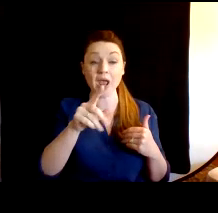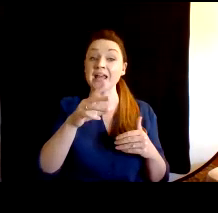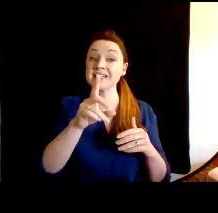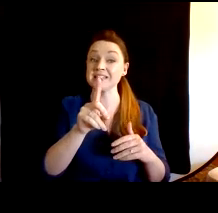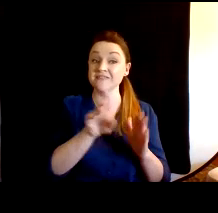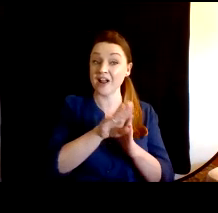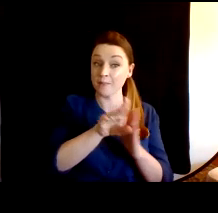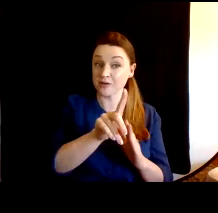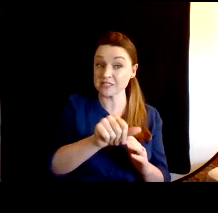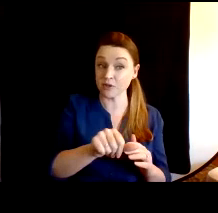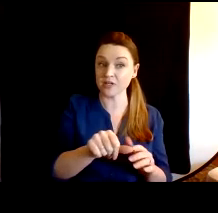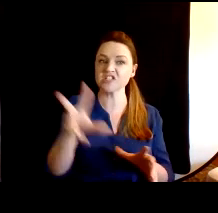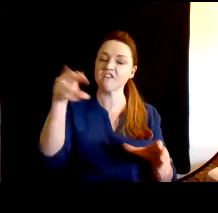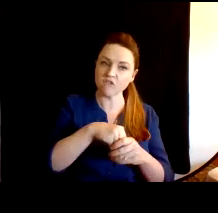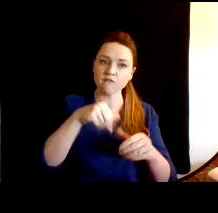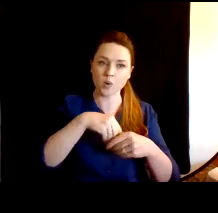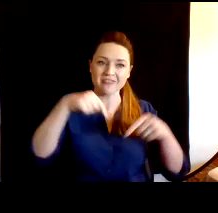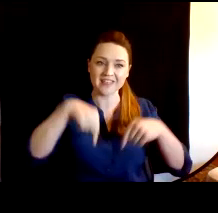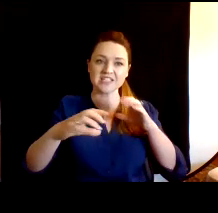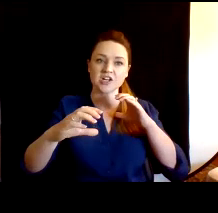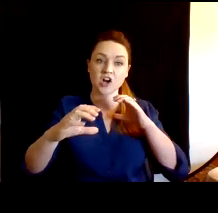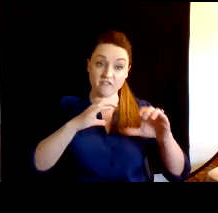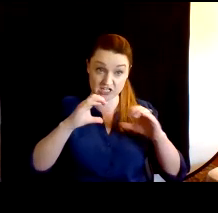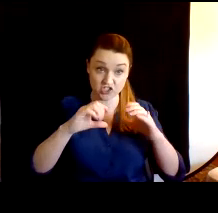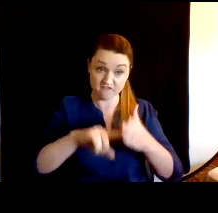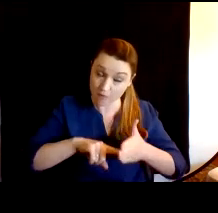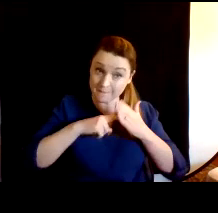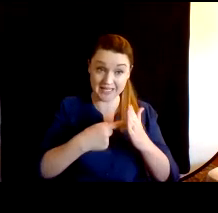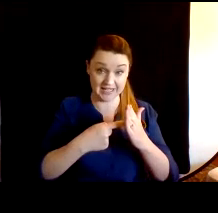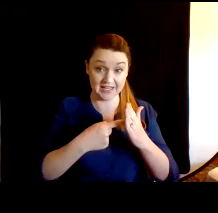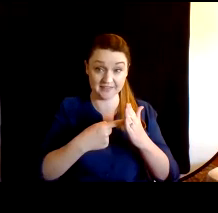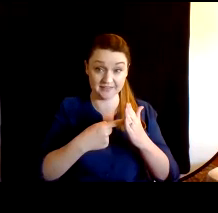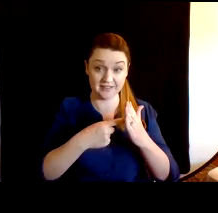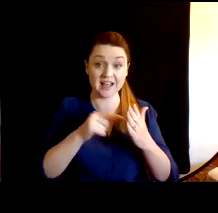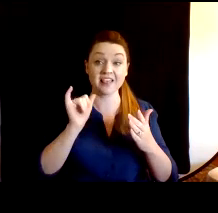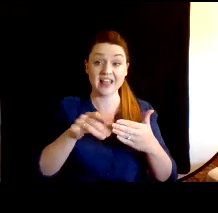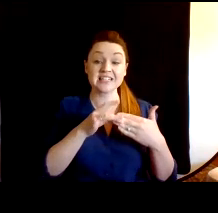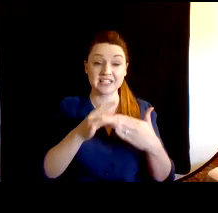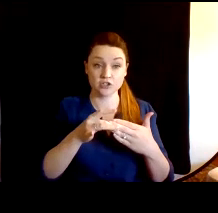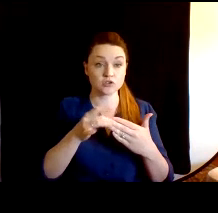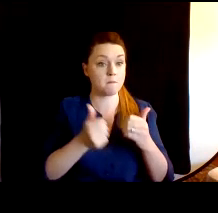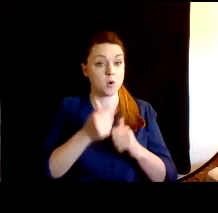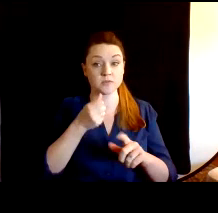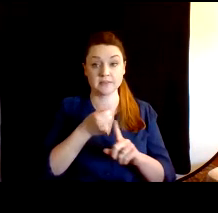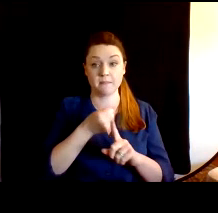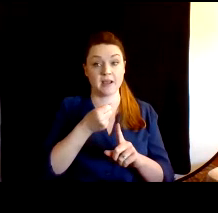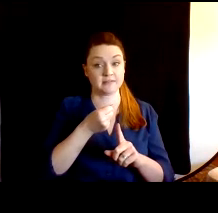are a part of this conversation from the very beginning. So that's leadership by the most impacted. It's super important.